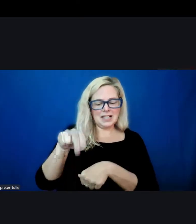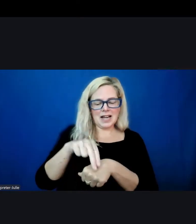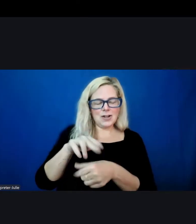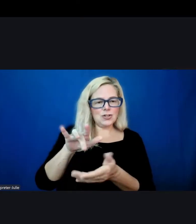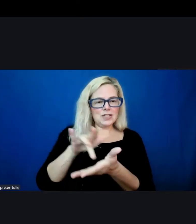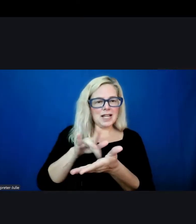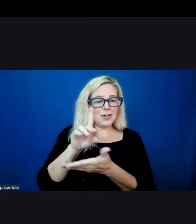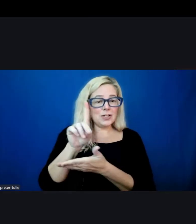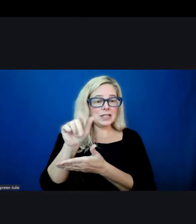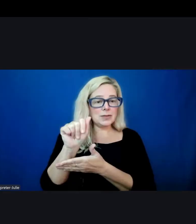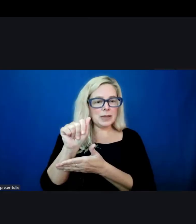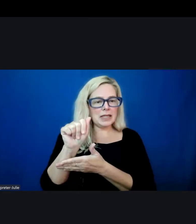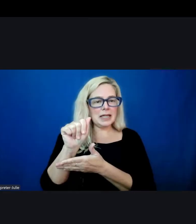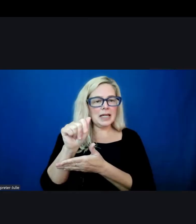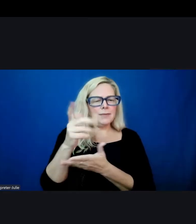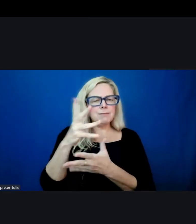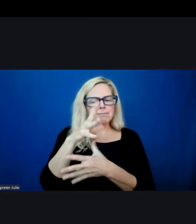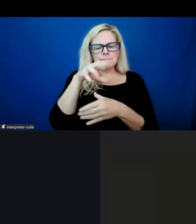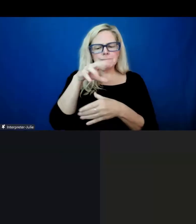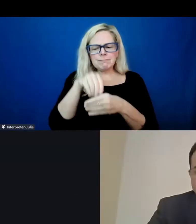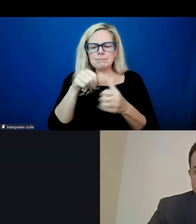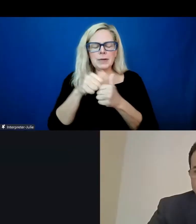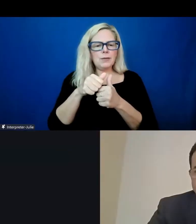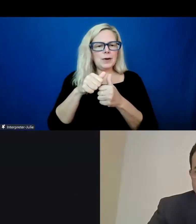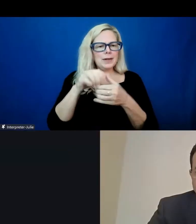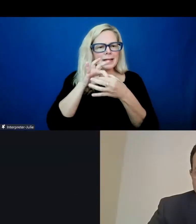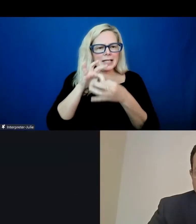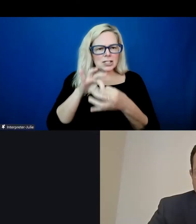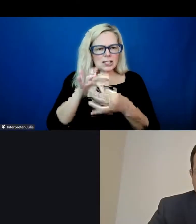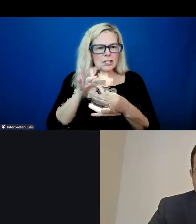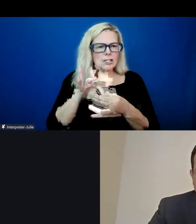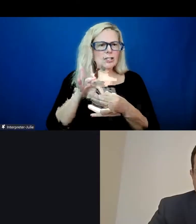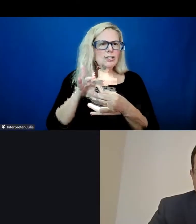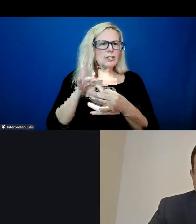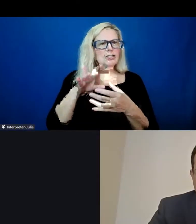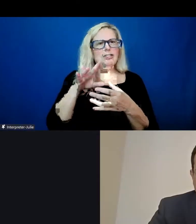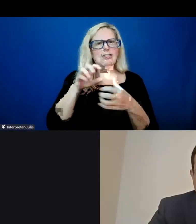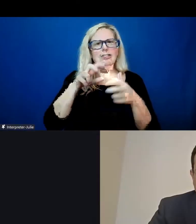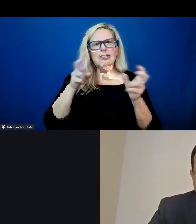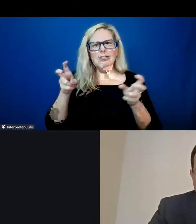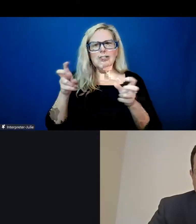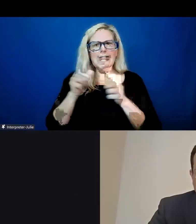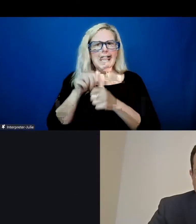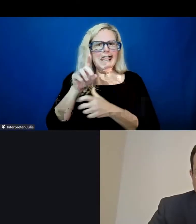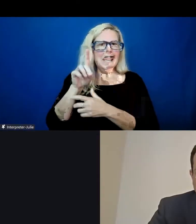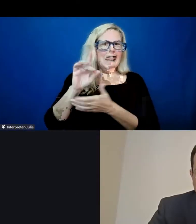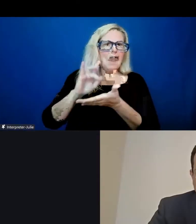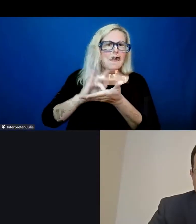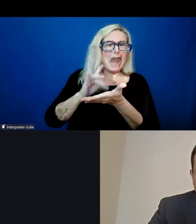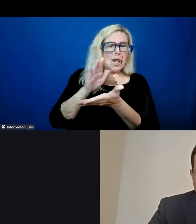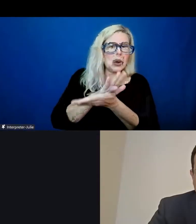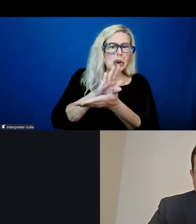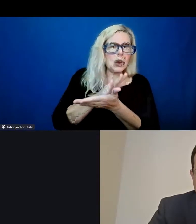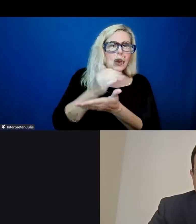related issues of improved medical and dental school disability clinical care and competence